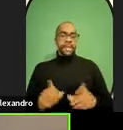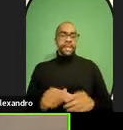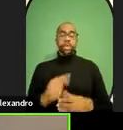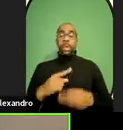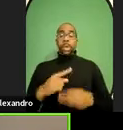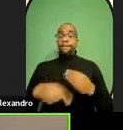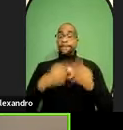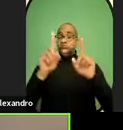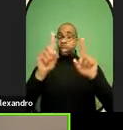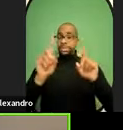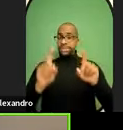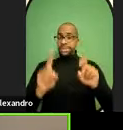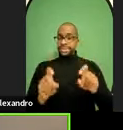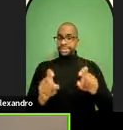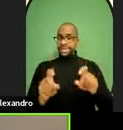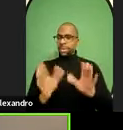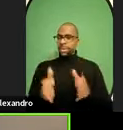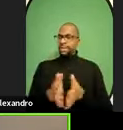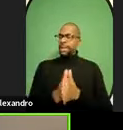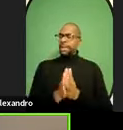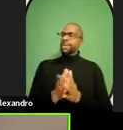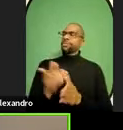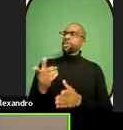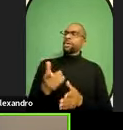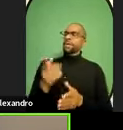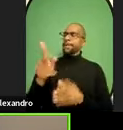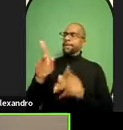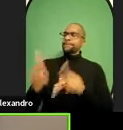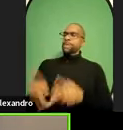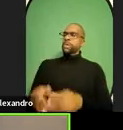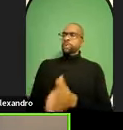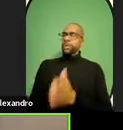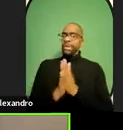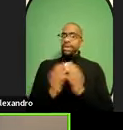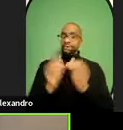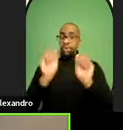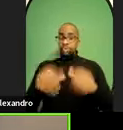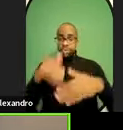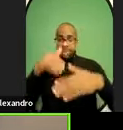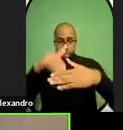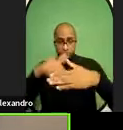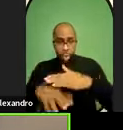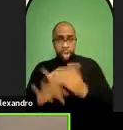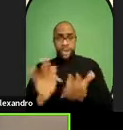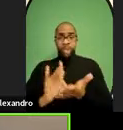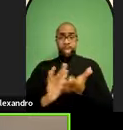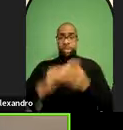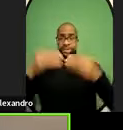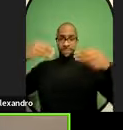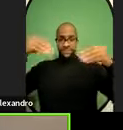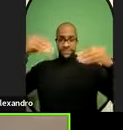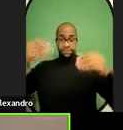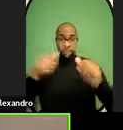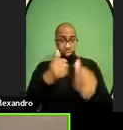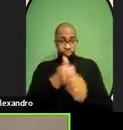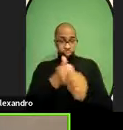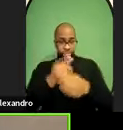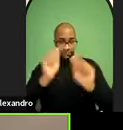Ditto, but I prefer Ditto, but particularly on. testing, I had some testing, I had someone in a space of show you know you can walk space of show you know you can walk into any pharmacy and buy